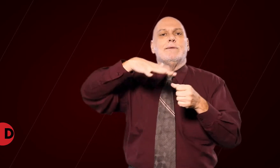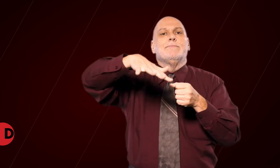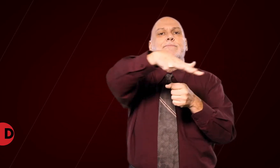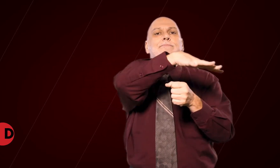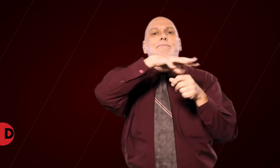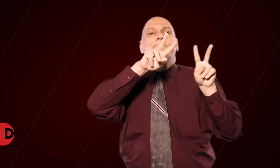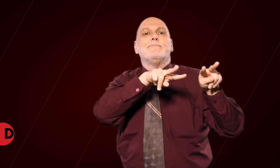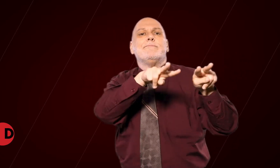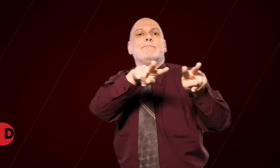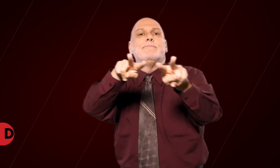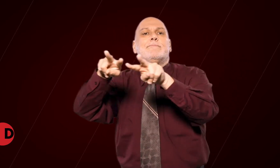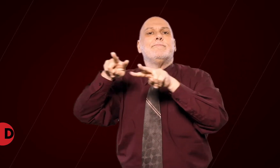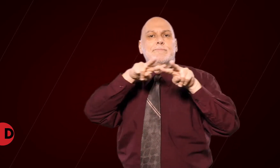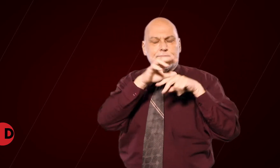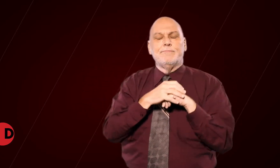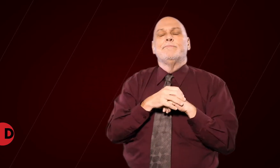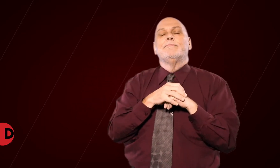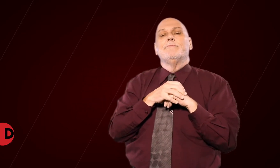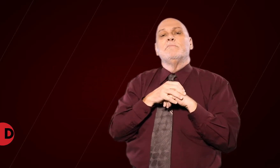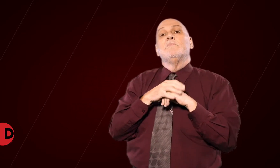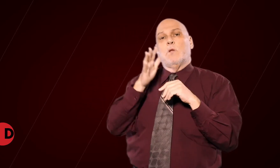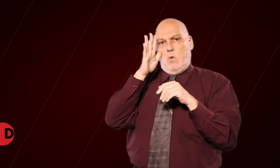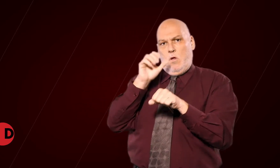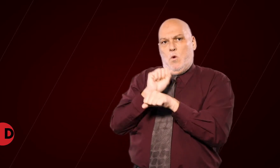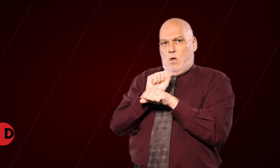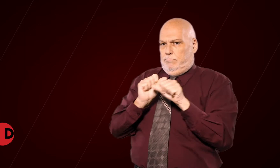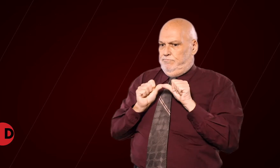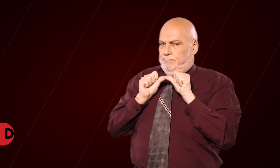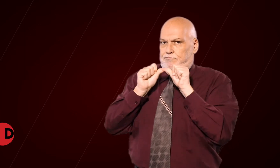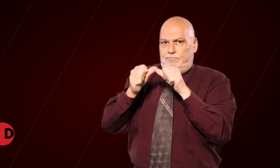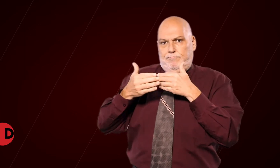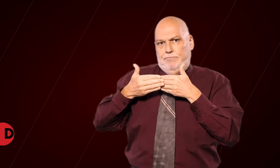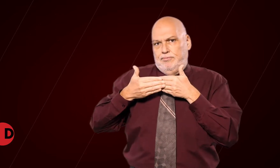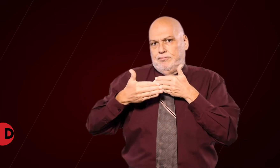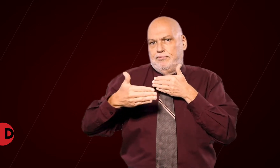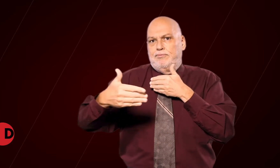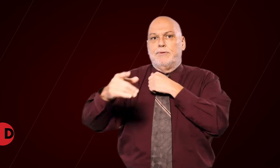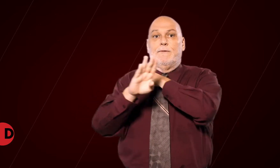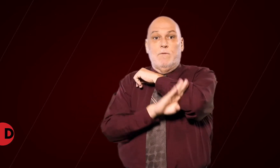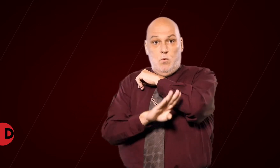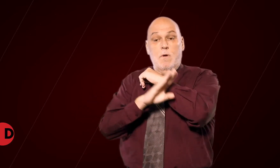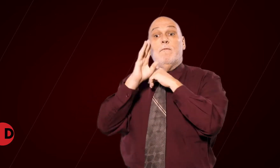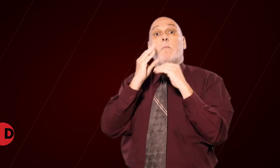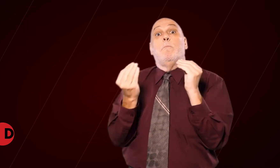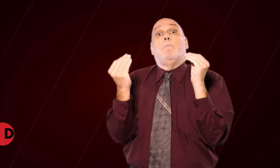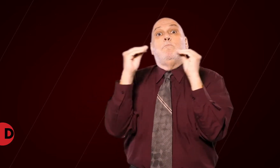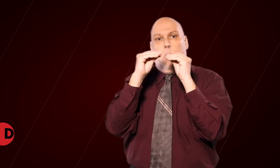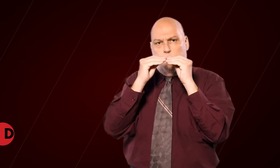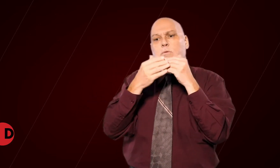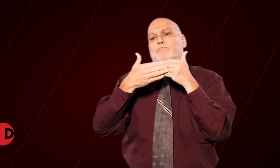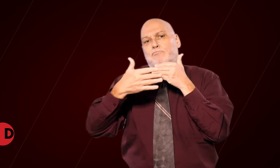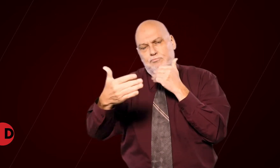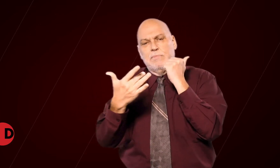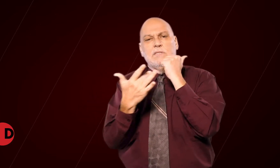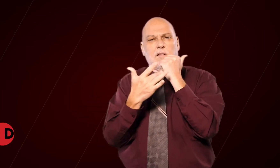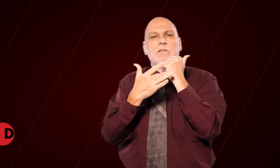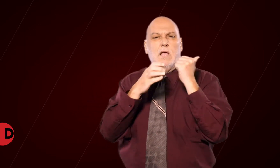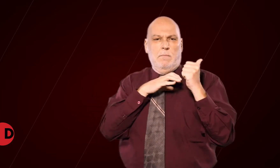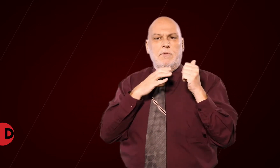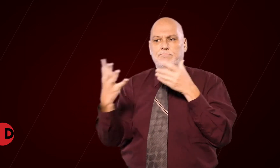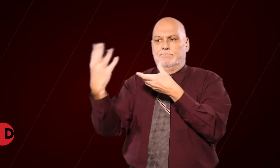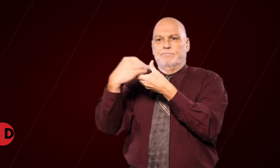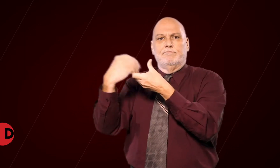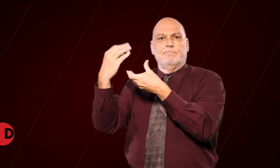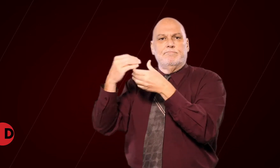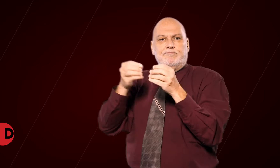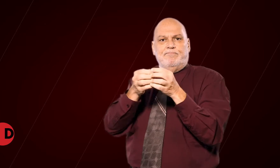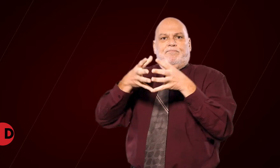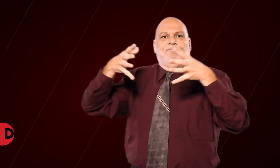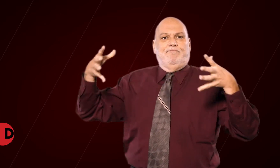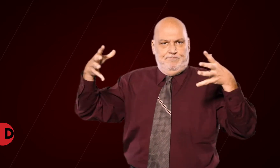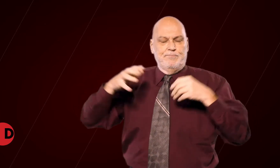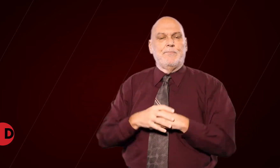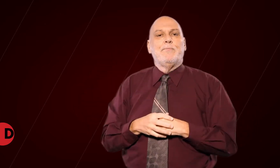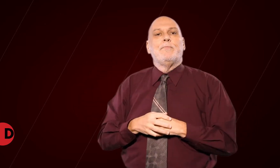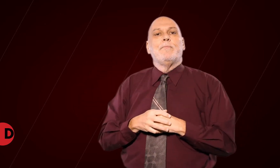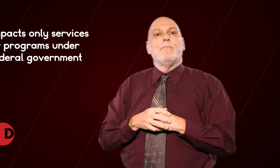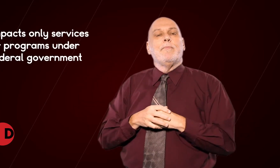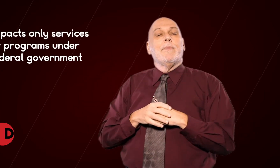They will be recruiting in the fall for more technical committees.